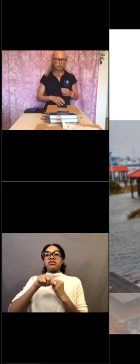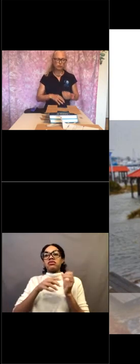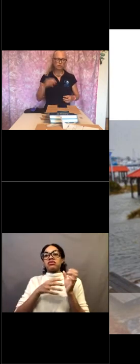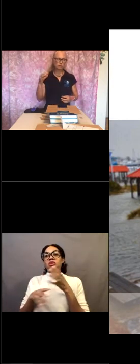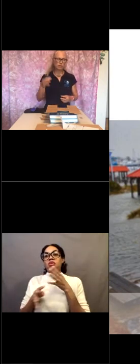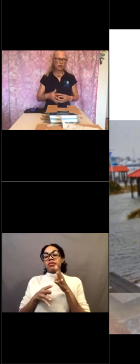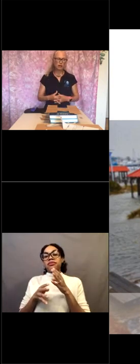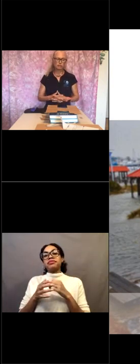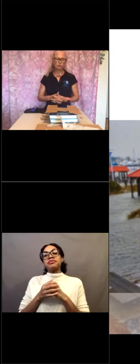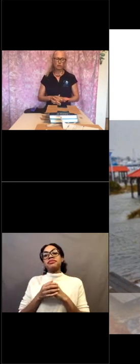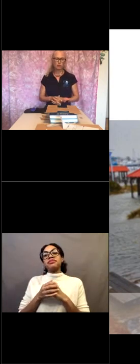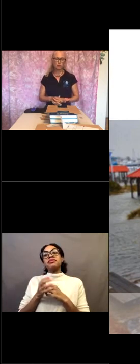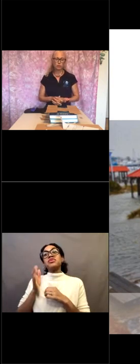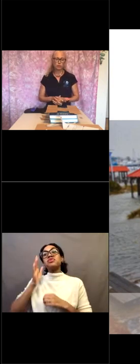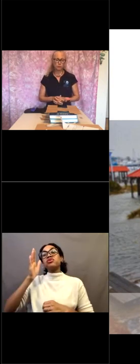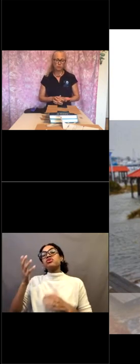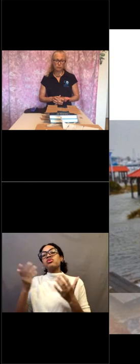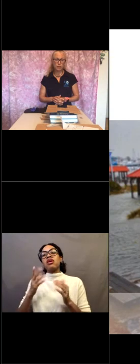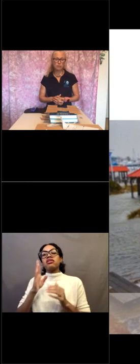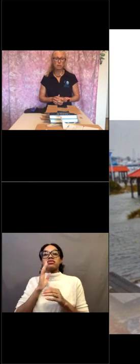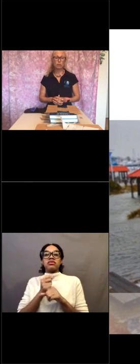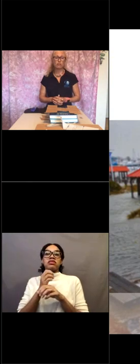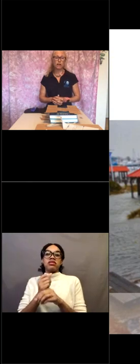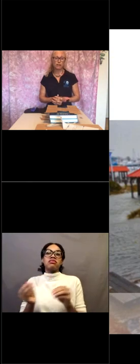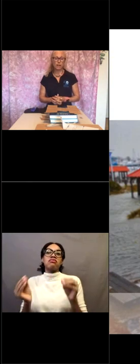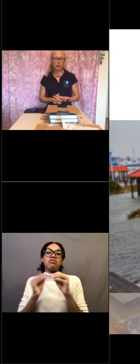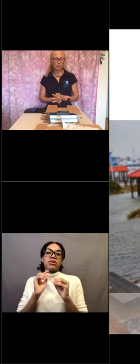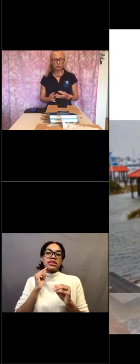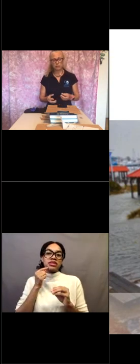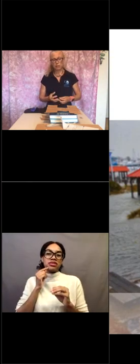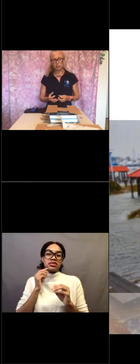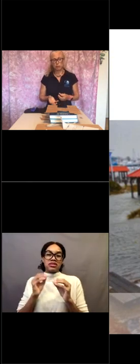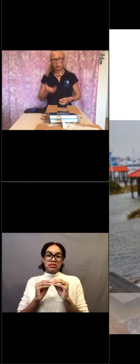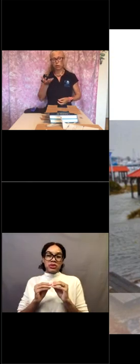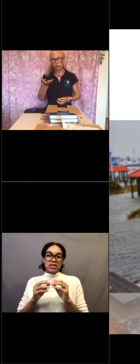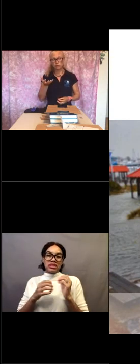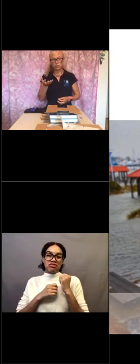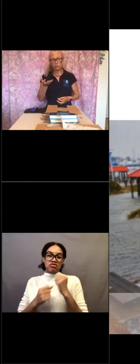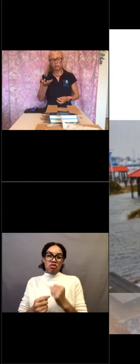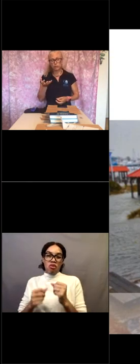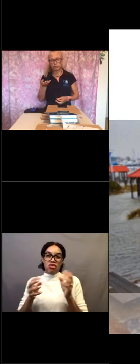but the ones that we have, well, they may be more violent. And that means they may be more cold in temperature